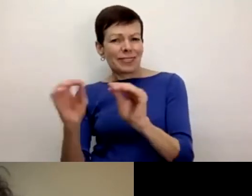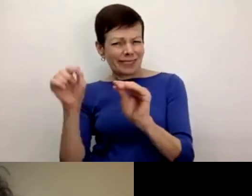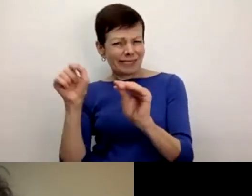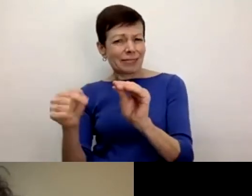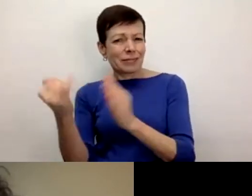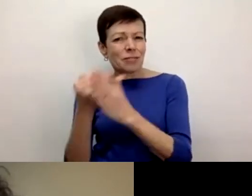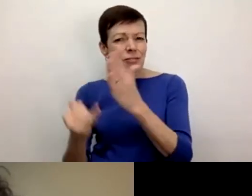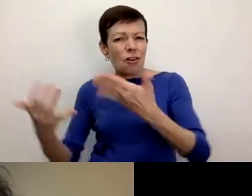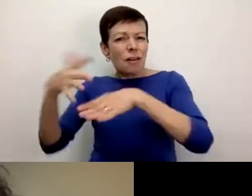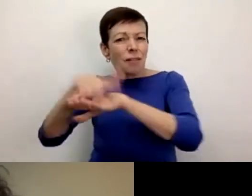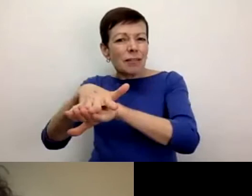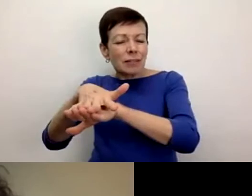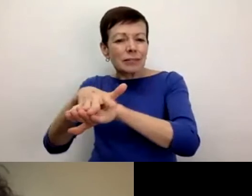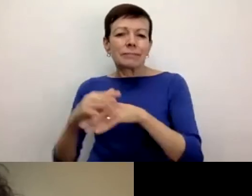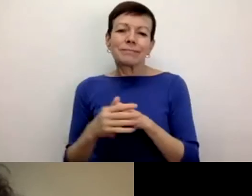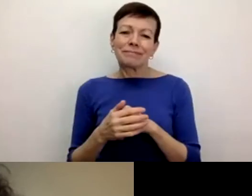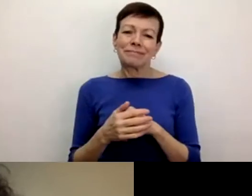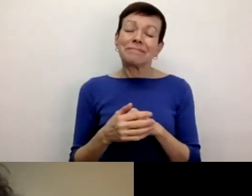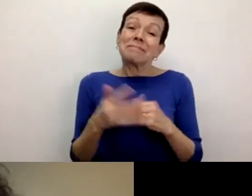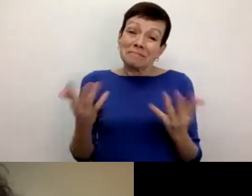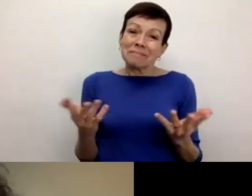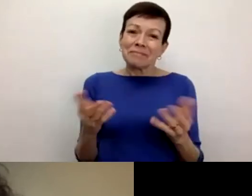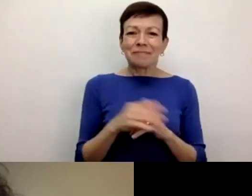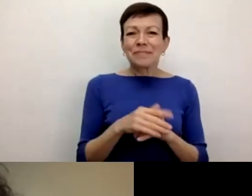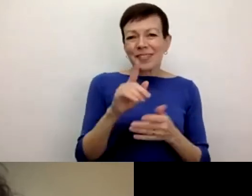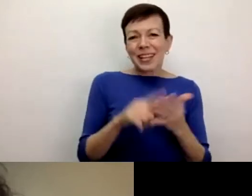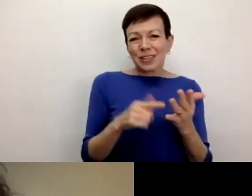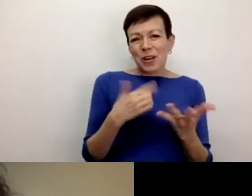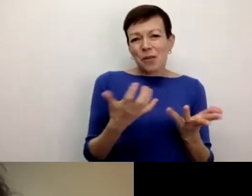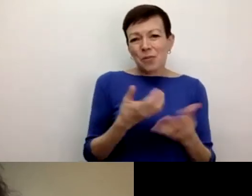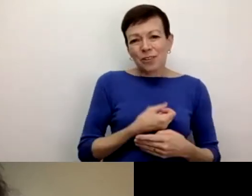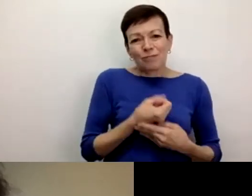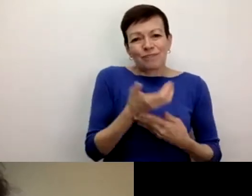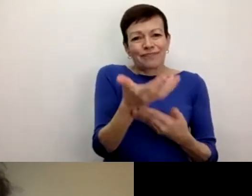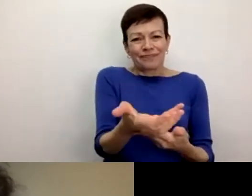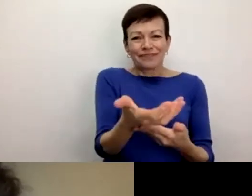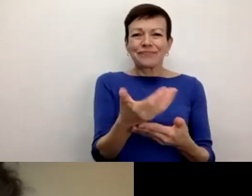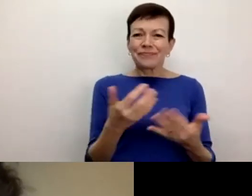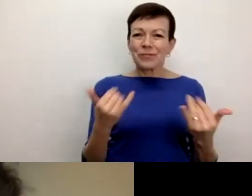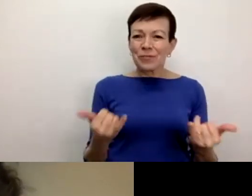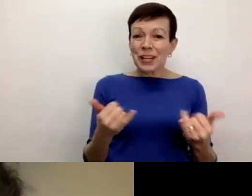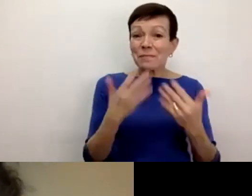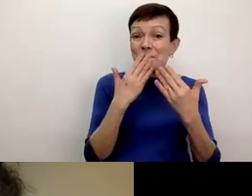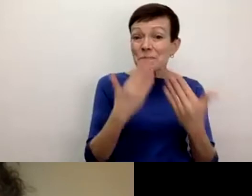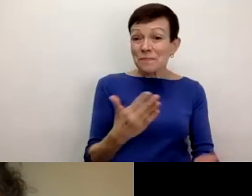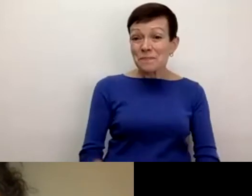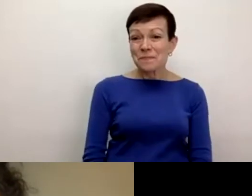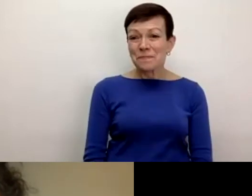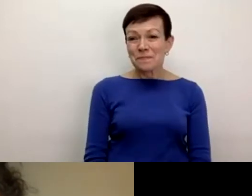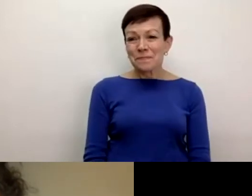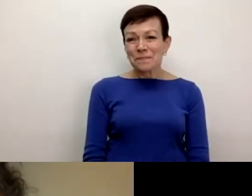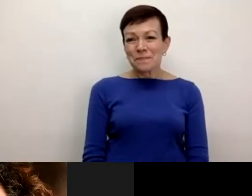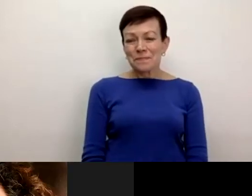So that's what I want to share with you today.